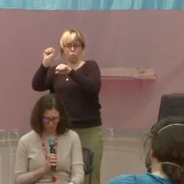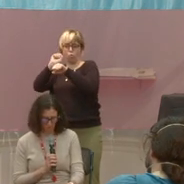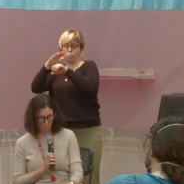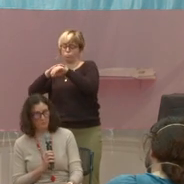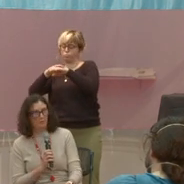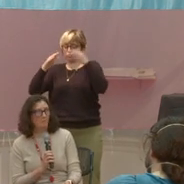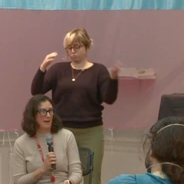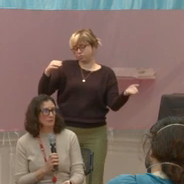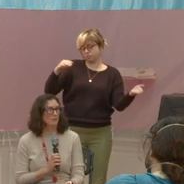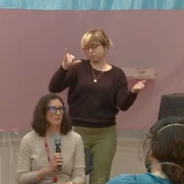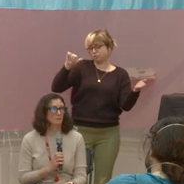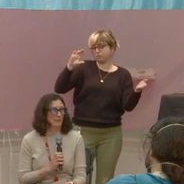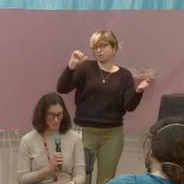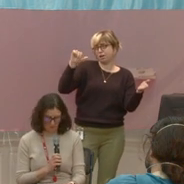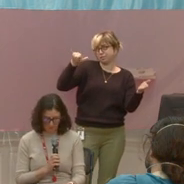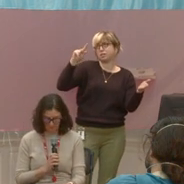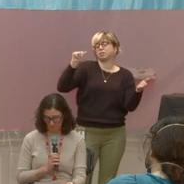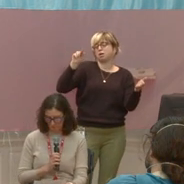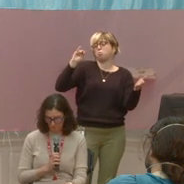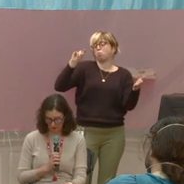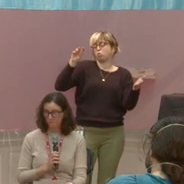the performers over the past two years as the dramaturg of